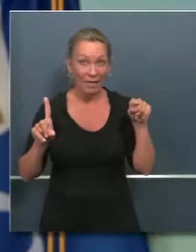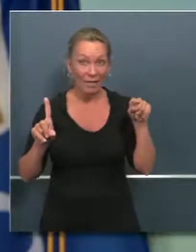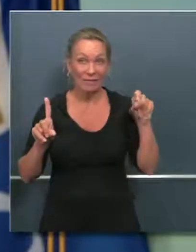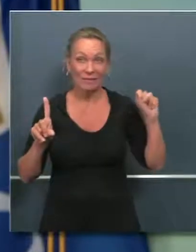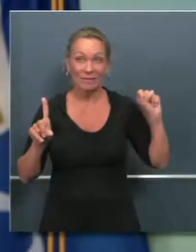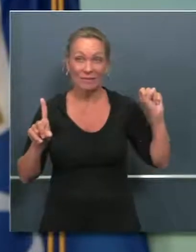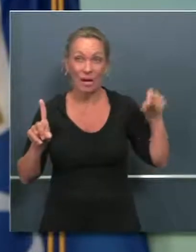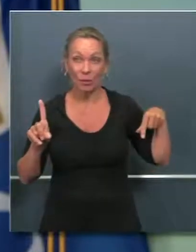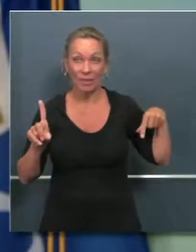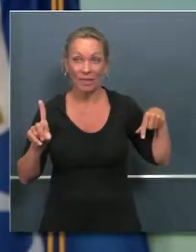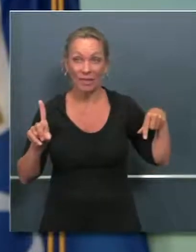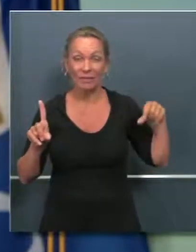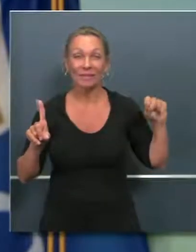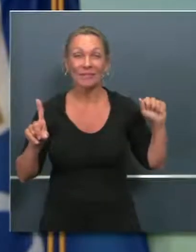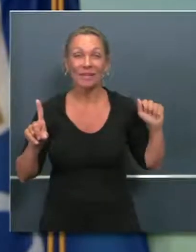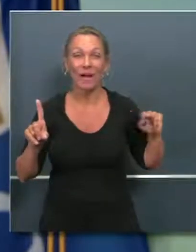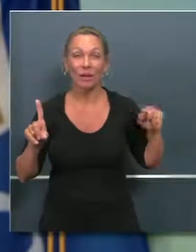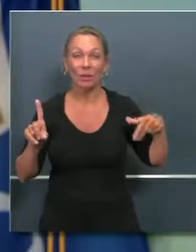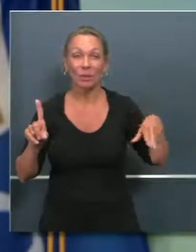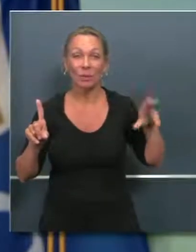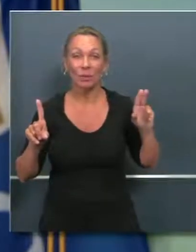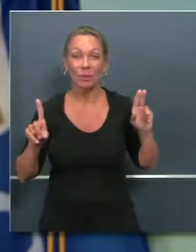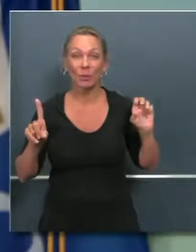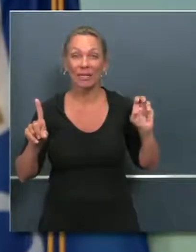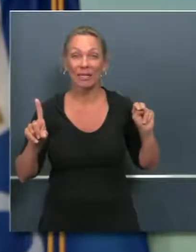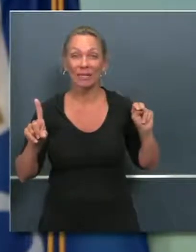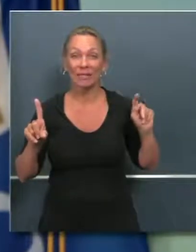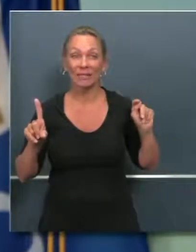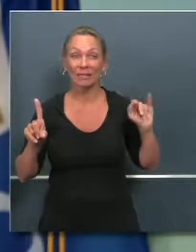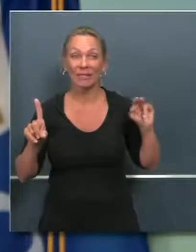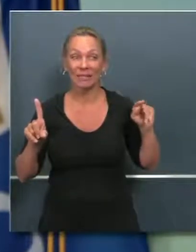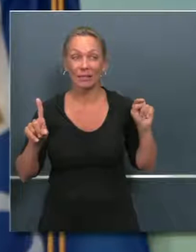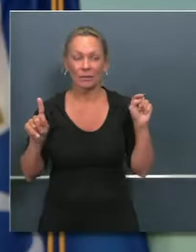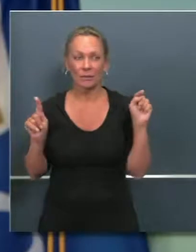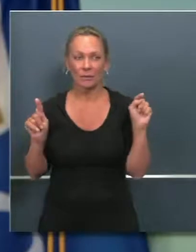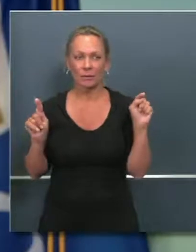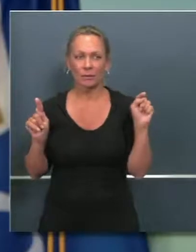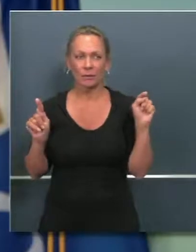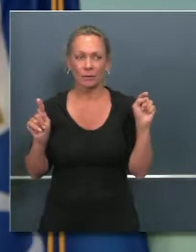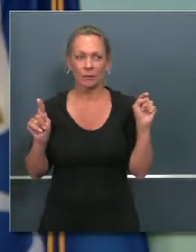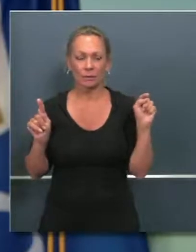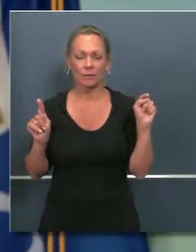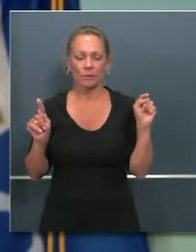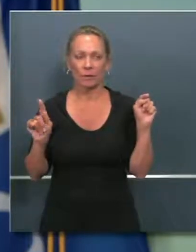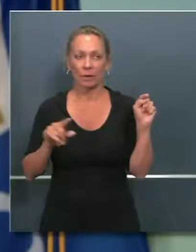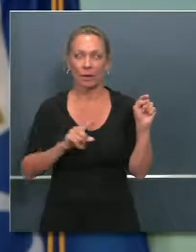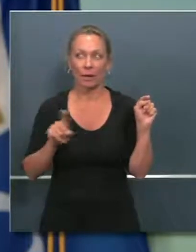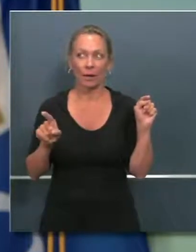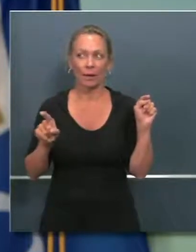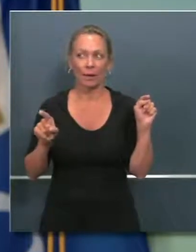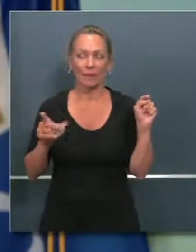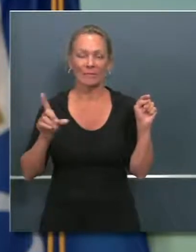tested but but was transferred and nonetheless turned out to be positive the receiver and the